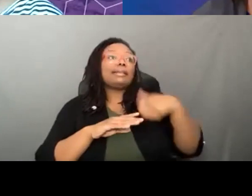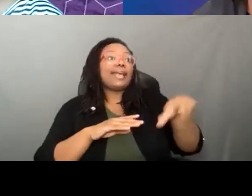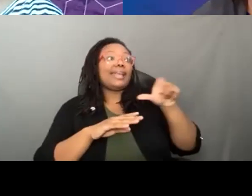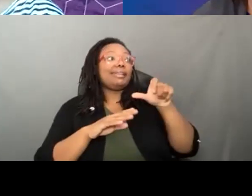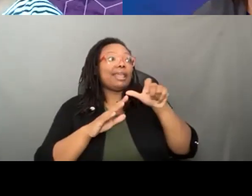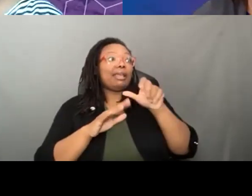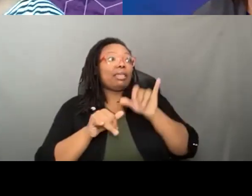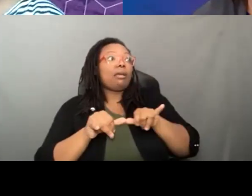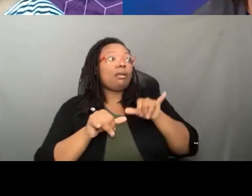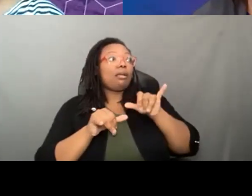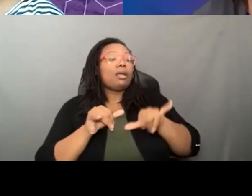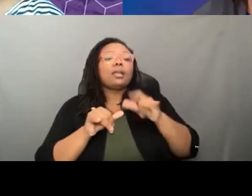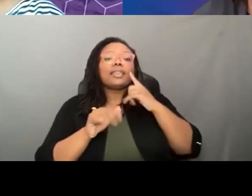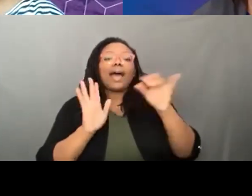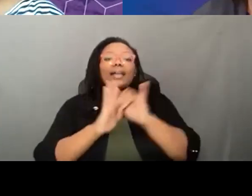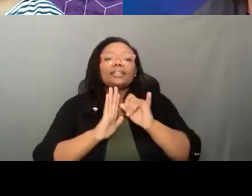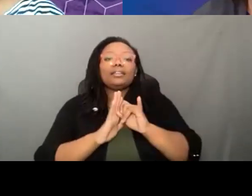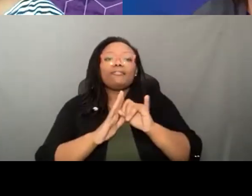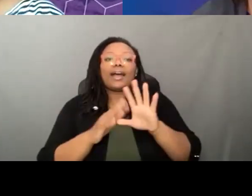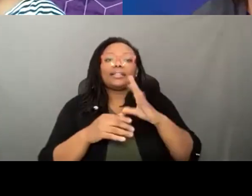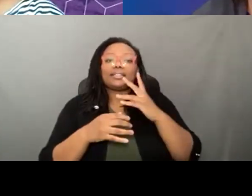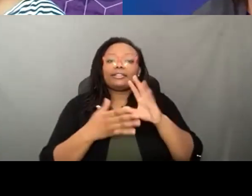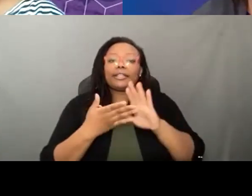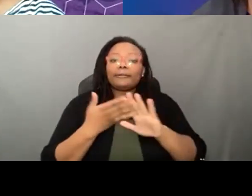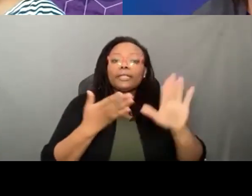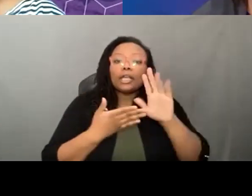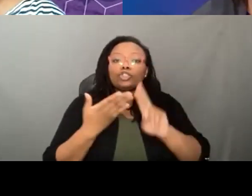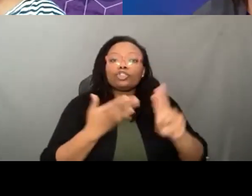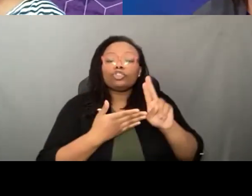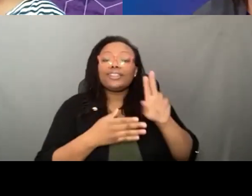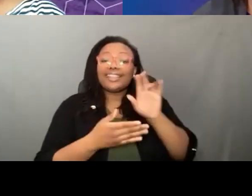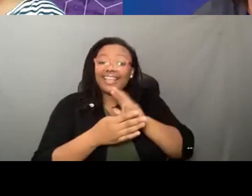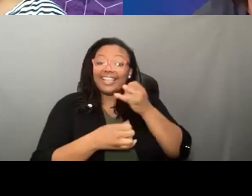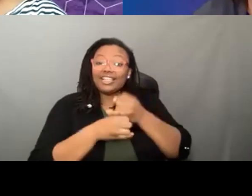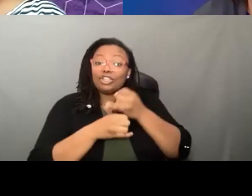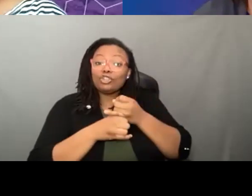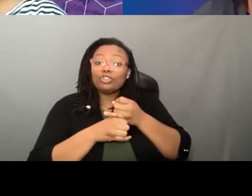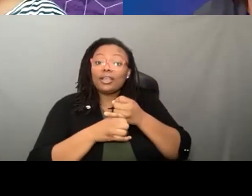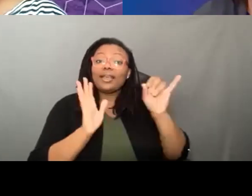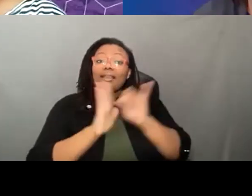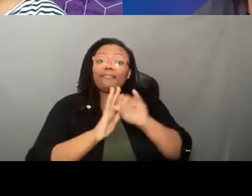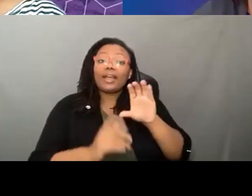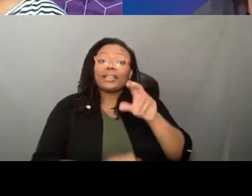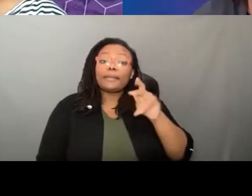that identifies either the institution or the PI of having had late reports?